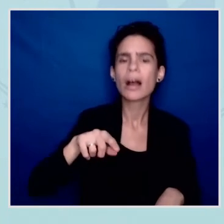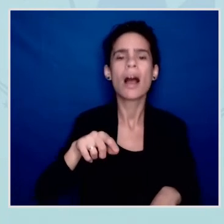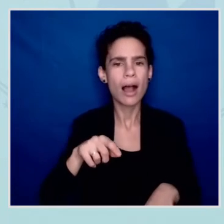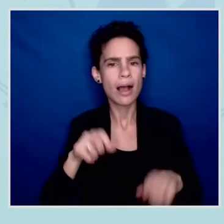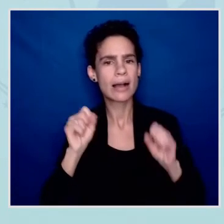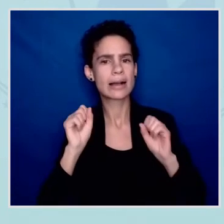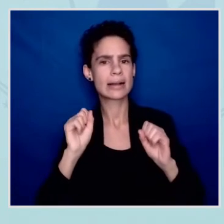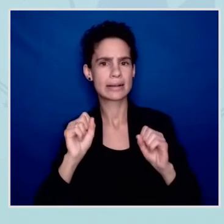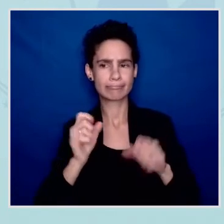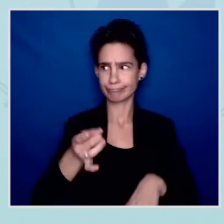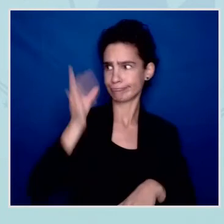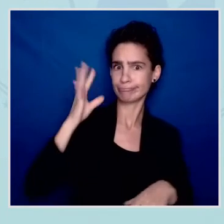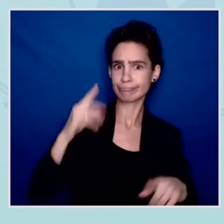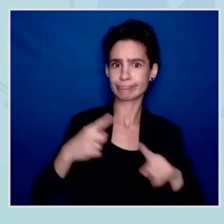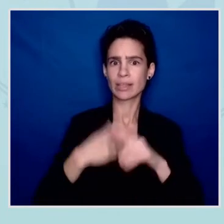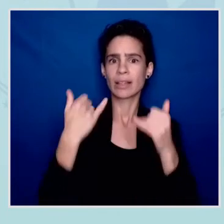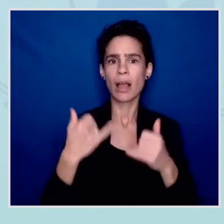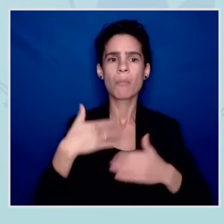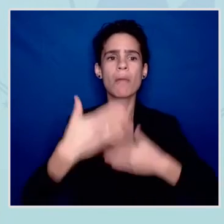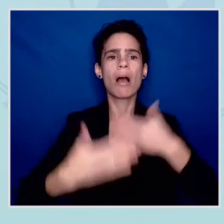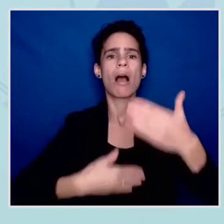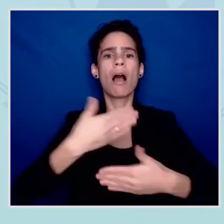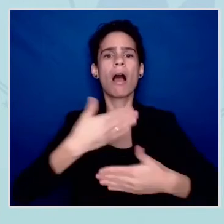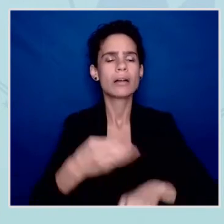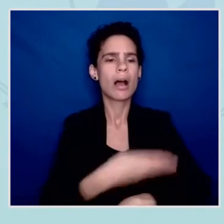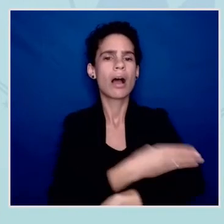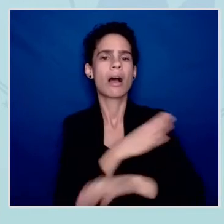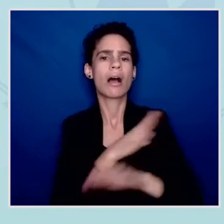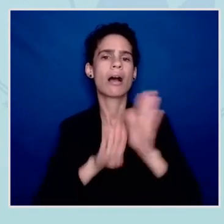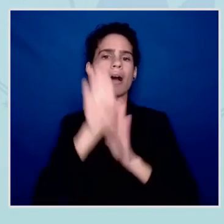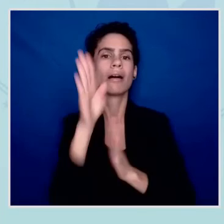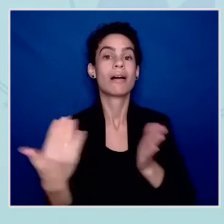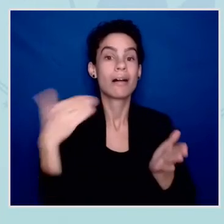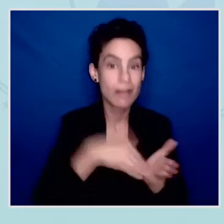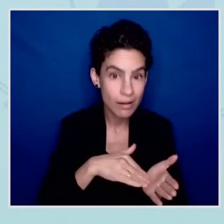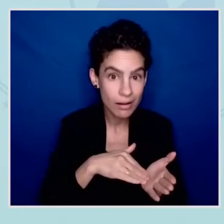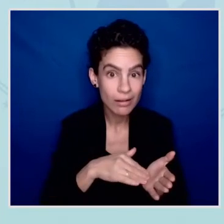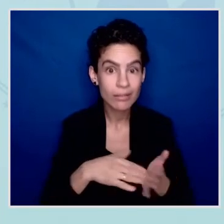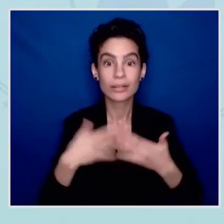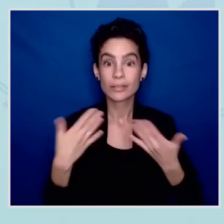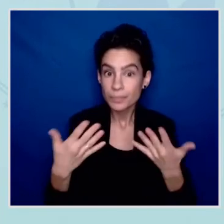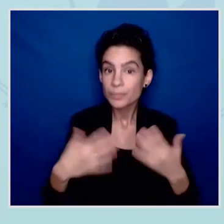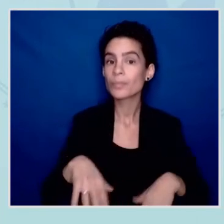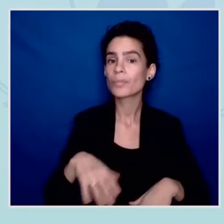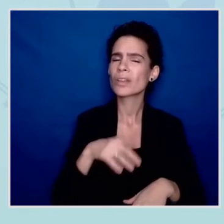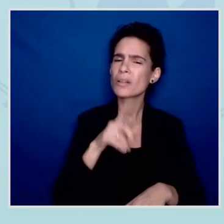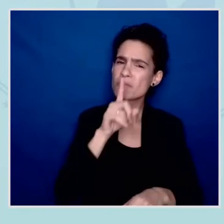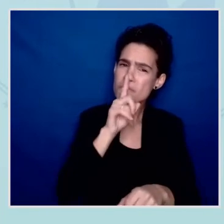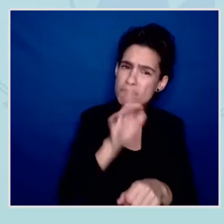TO THOSE BUSINESSES AND OTHERS THAT HAVE BEEN SO BADLY HIT. HIT THE HARDEST.